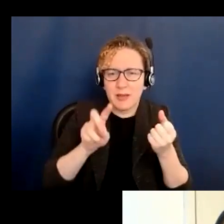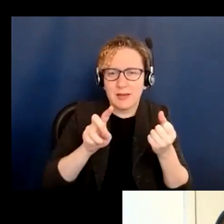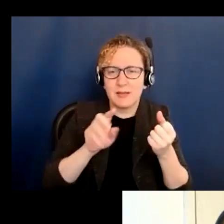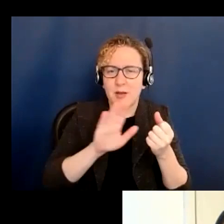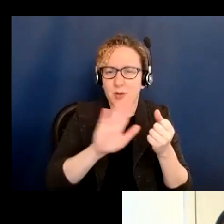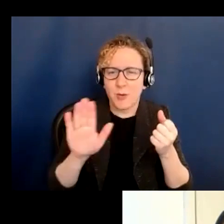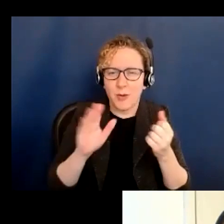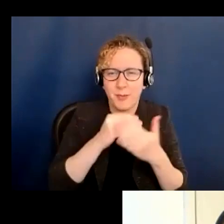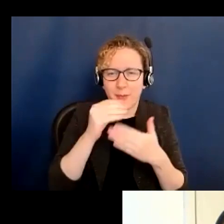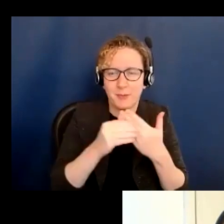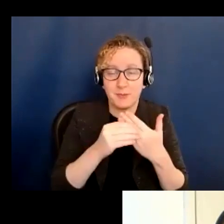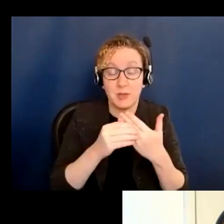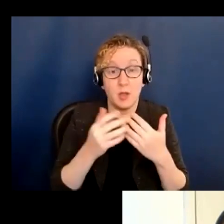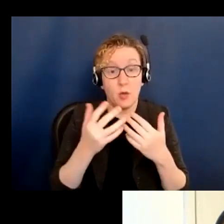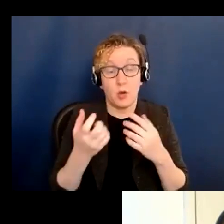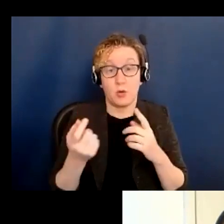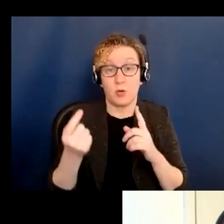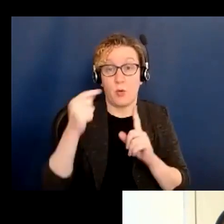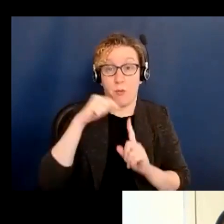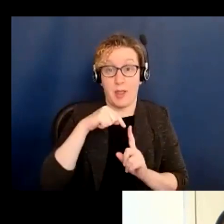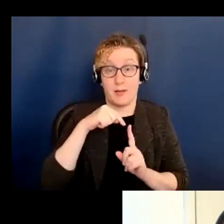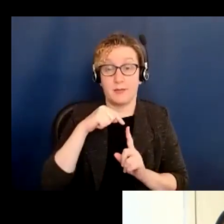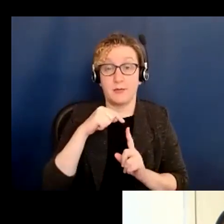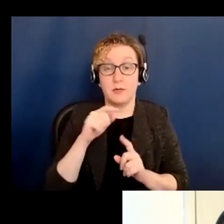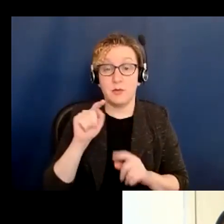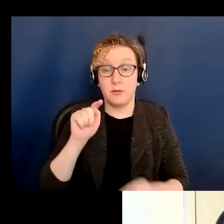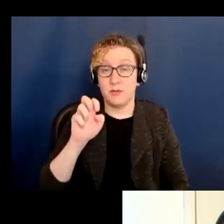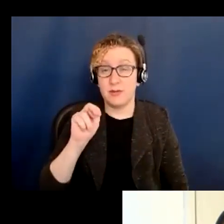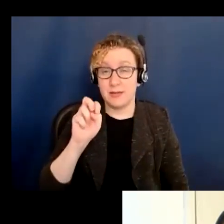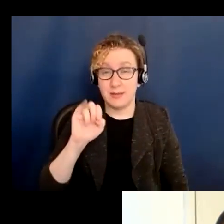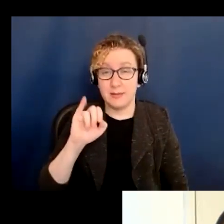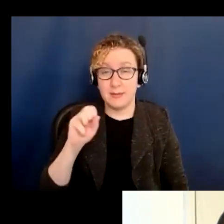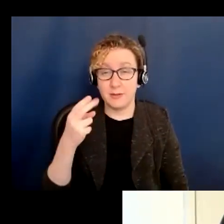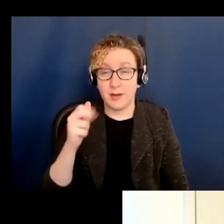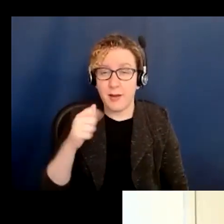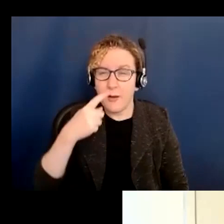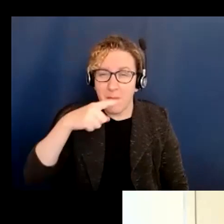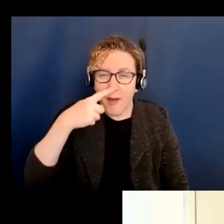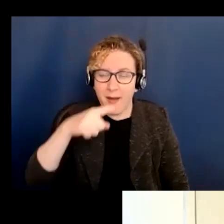I would like to go back to Teneisha and ask, if you could tell us about that student in